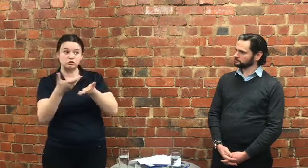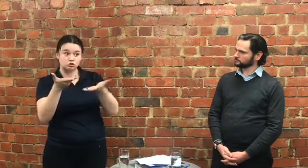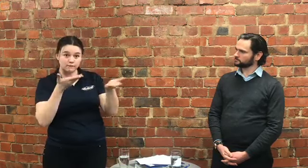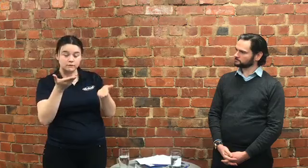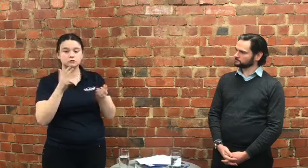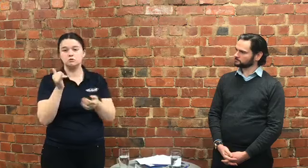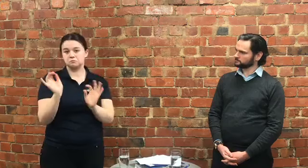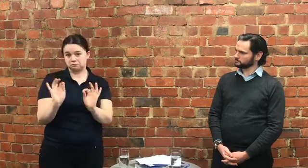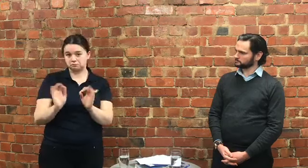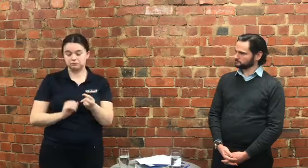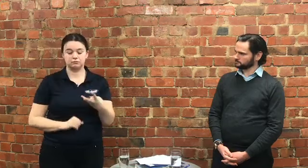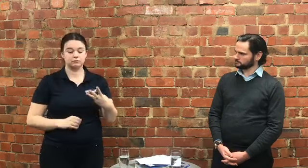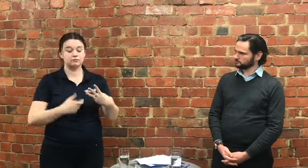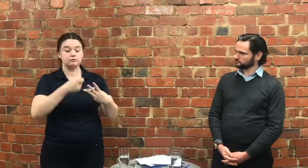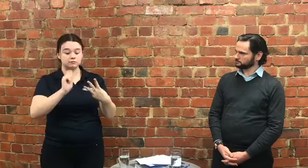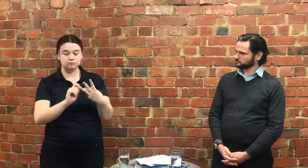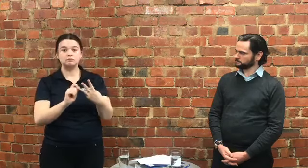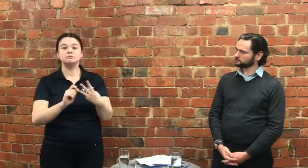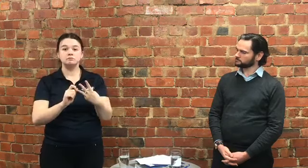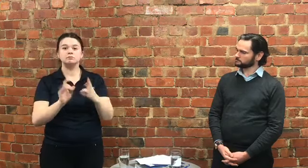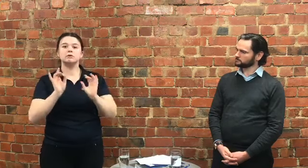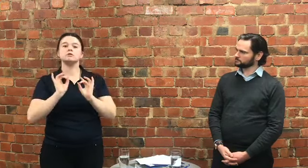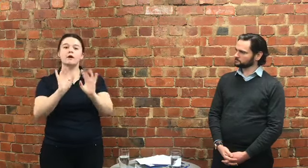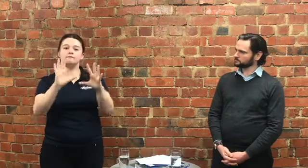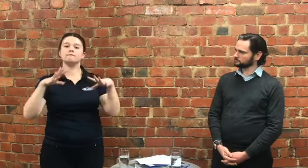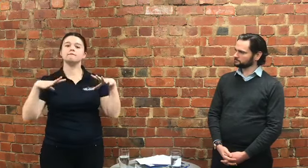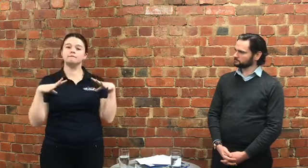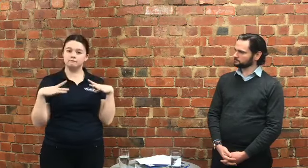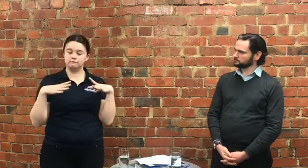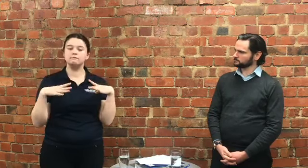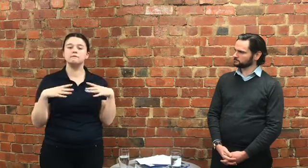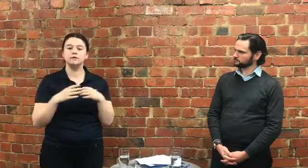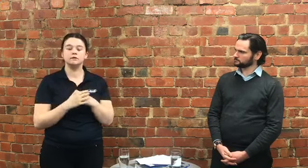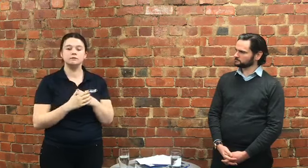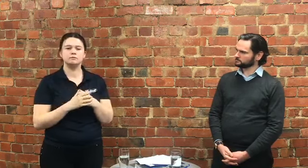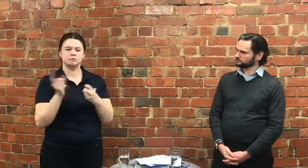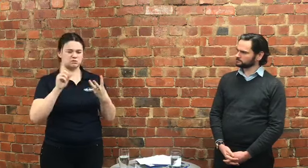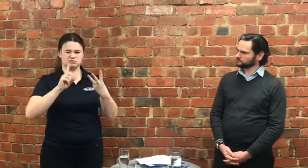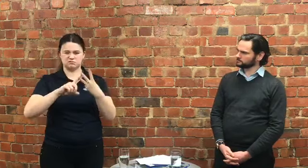because you don't have to only go through NDIA-registered service providers.